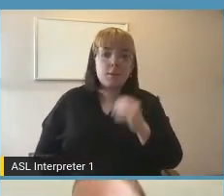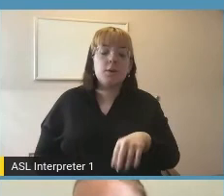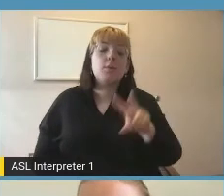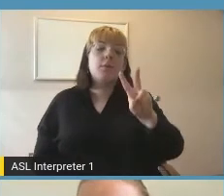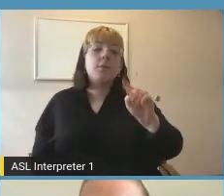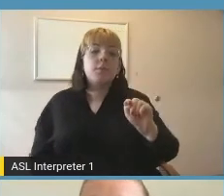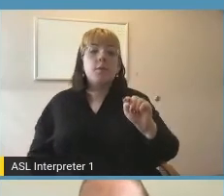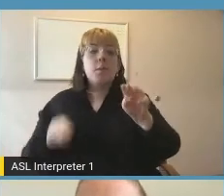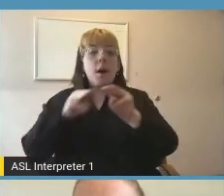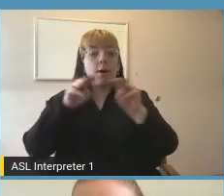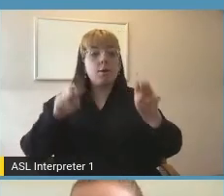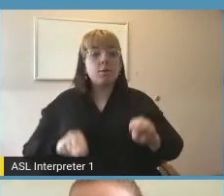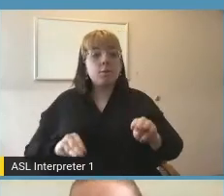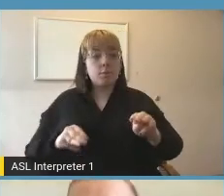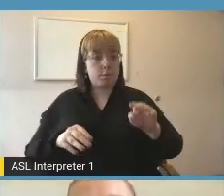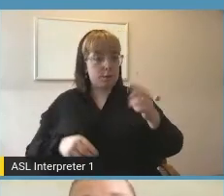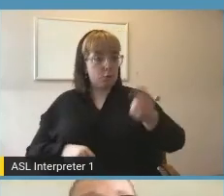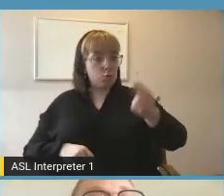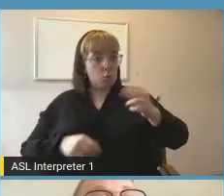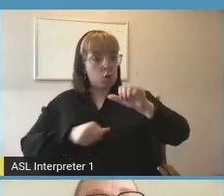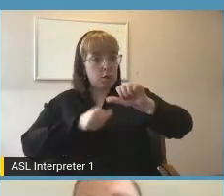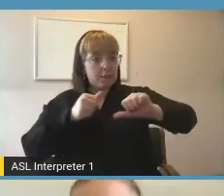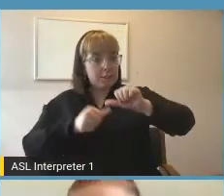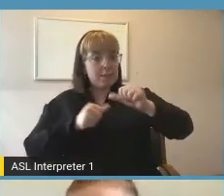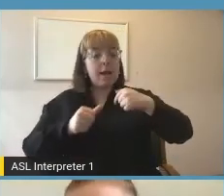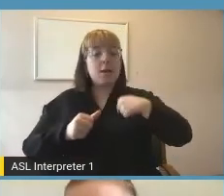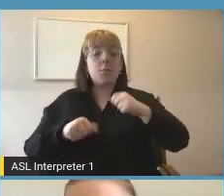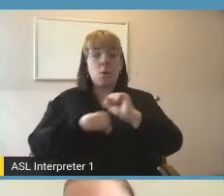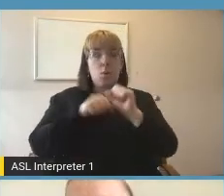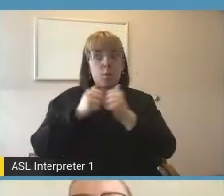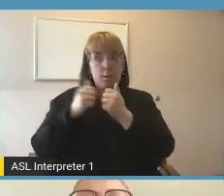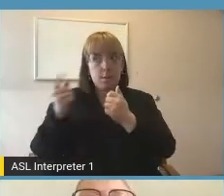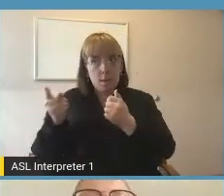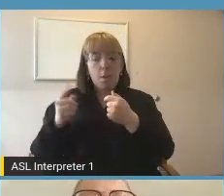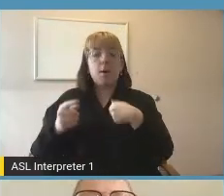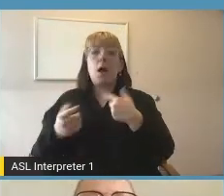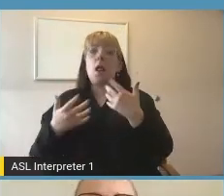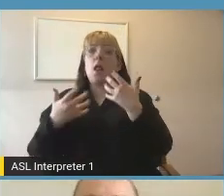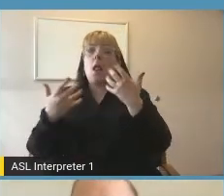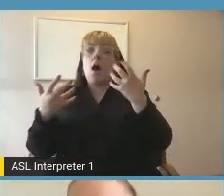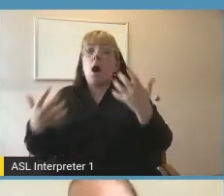nuanced stories on their own. They put a lot of time into it. But if you don't feel like